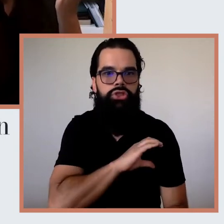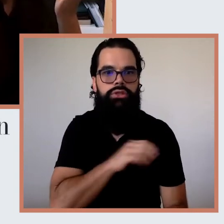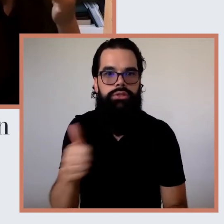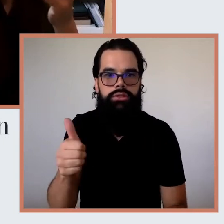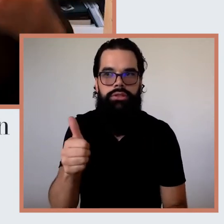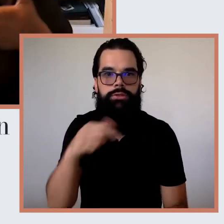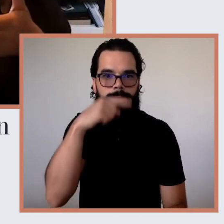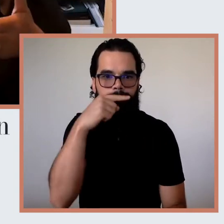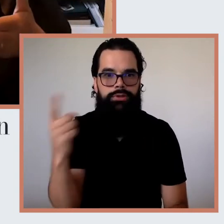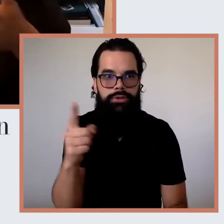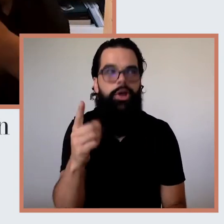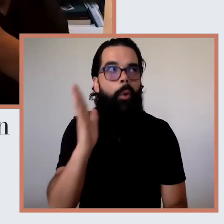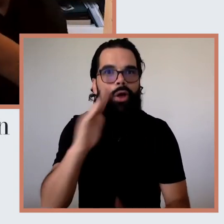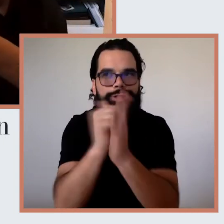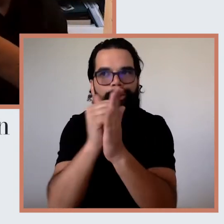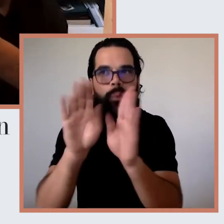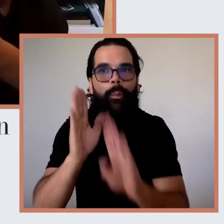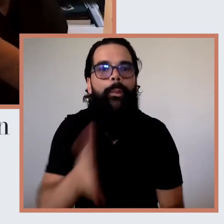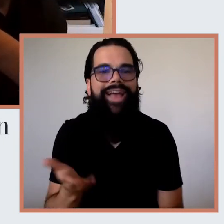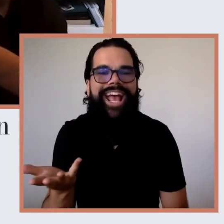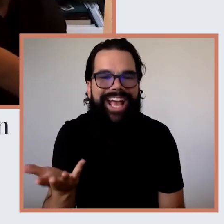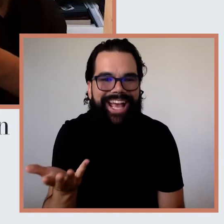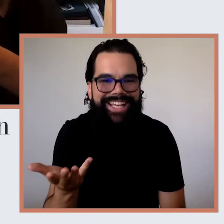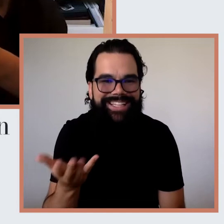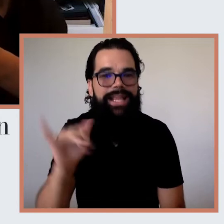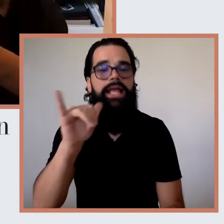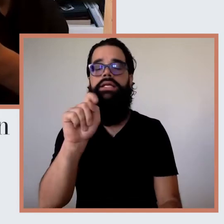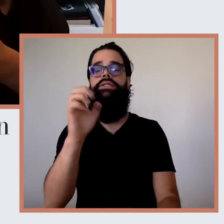Unless the character is a hearing person on the other side who could hear the door knock.